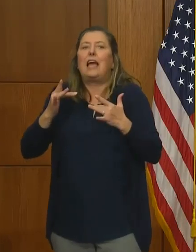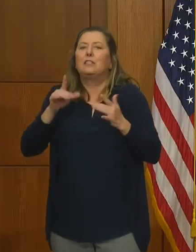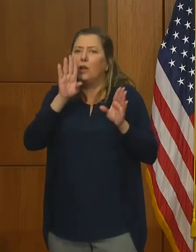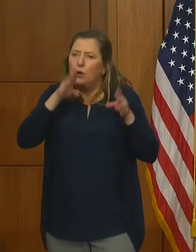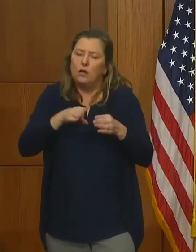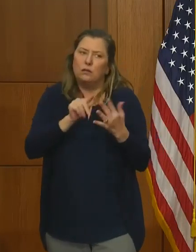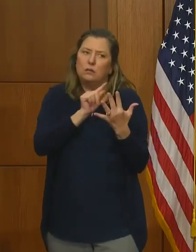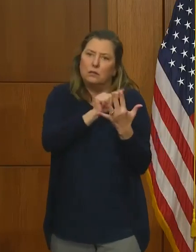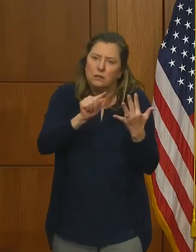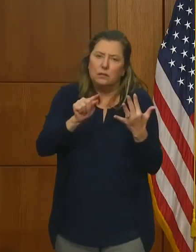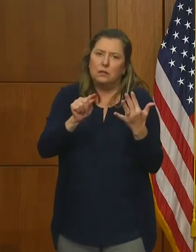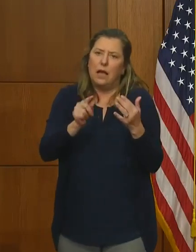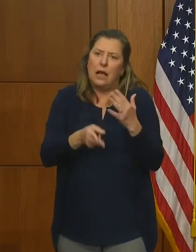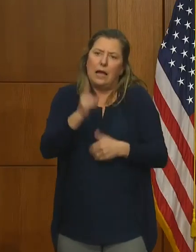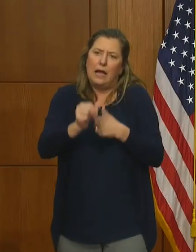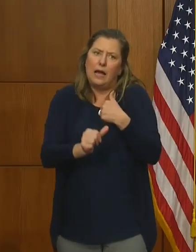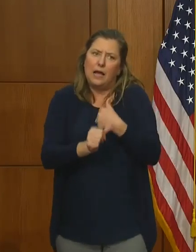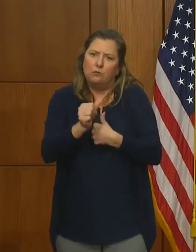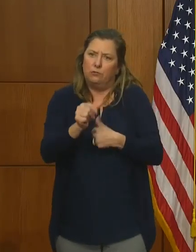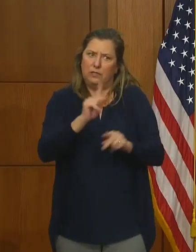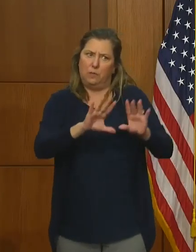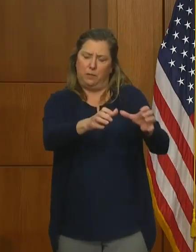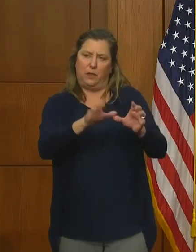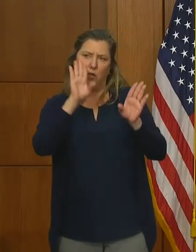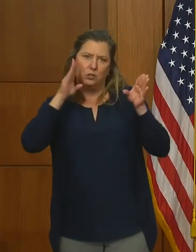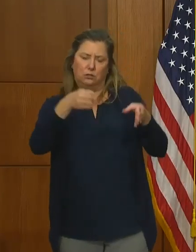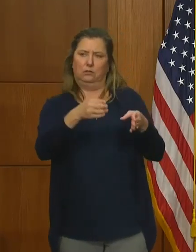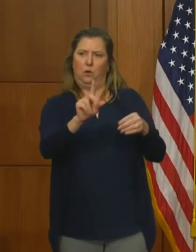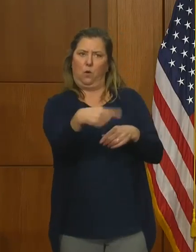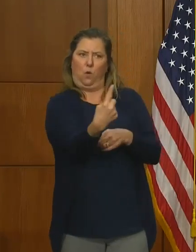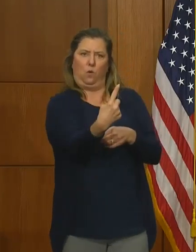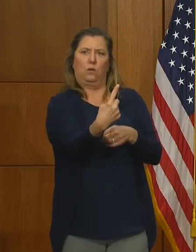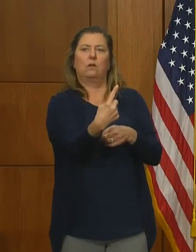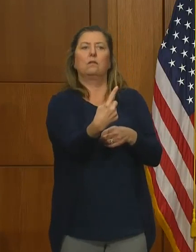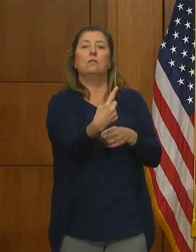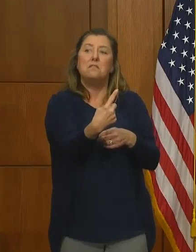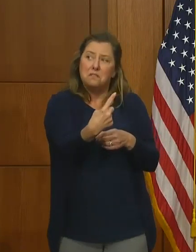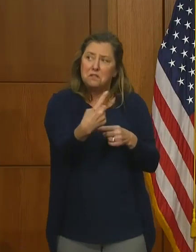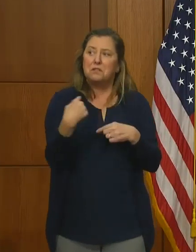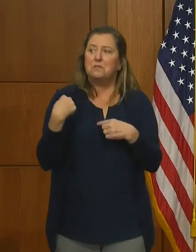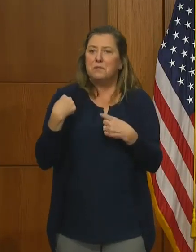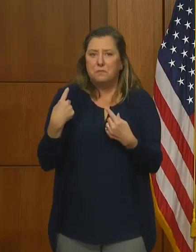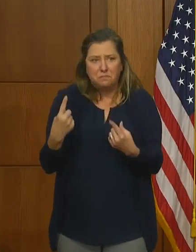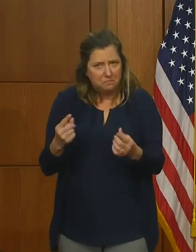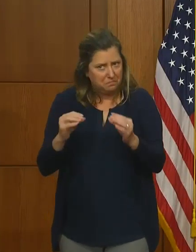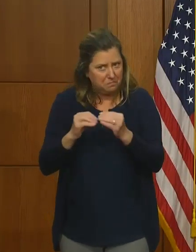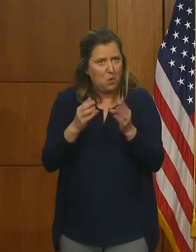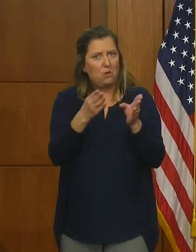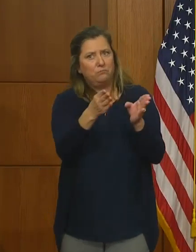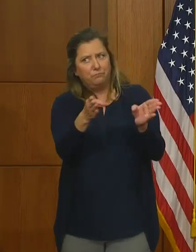DIDN'T HAVE ENOUGH TESTS AND SO WE REALLY FOCUSED ON A FEW